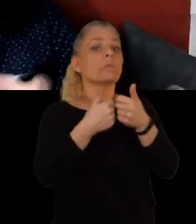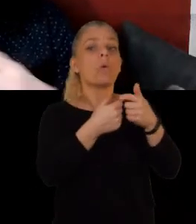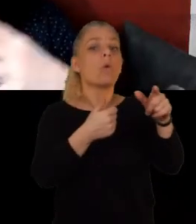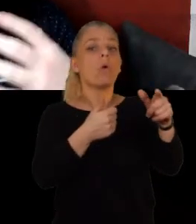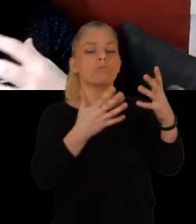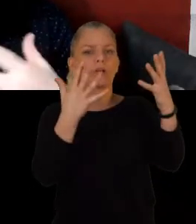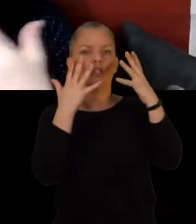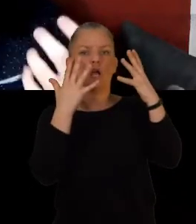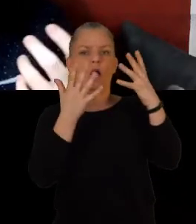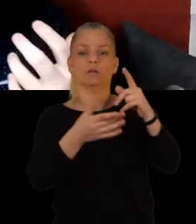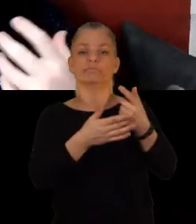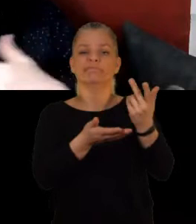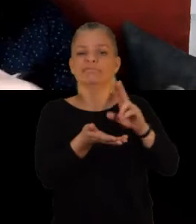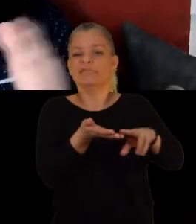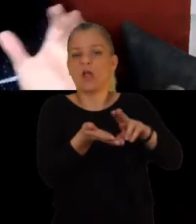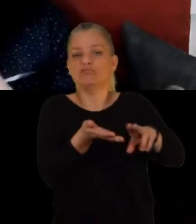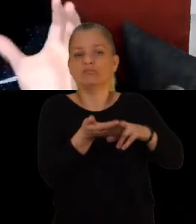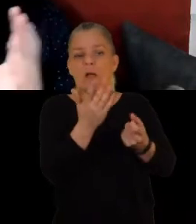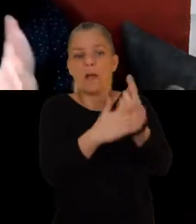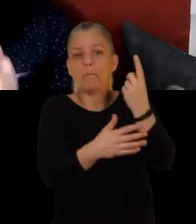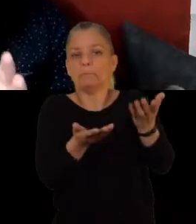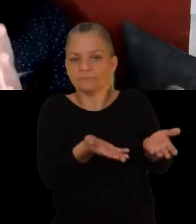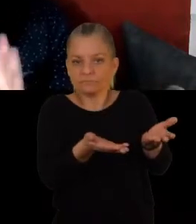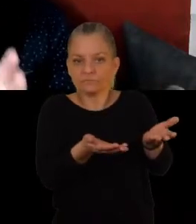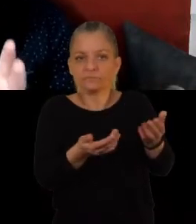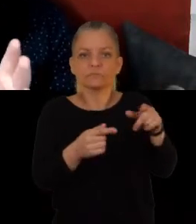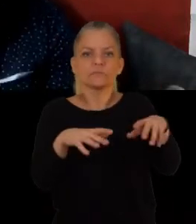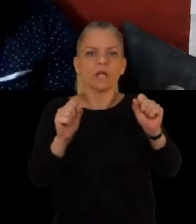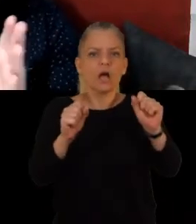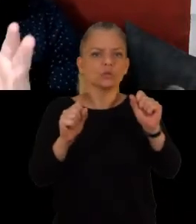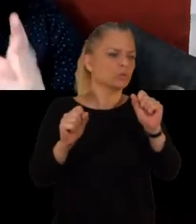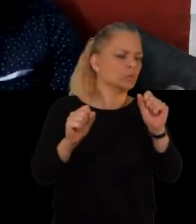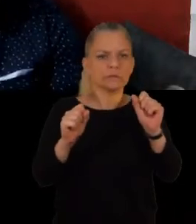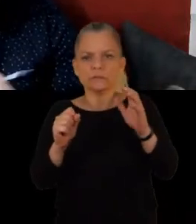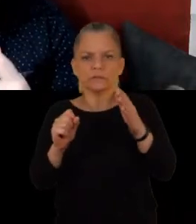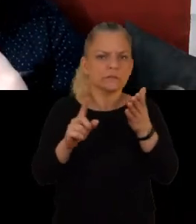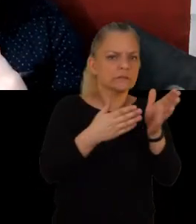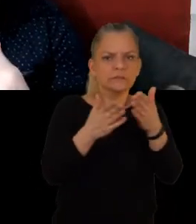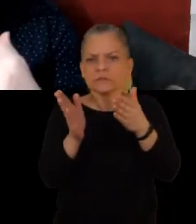because of the peer pressure that naturally happens in their team so they start to kind of